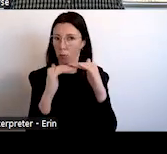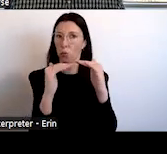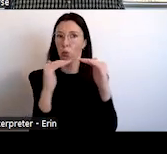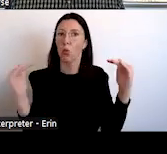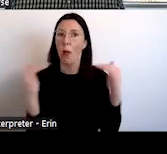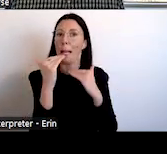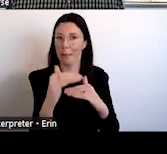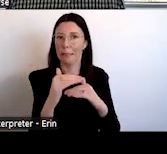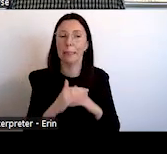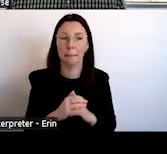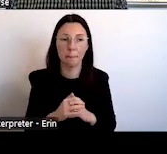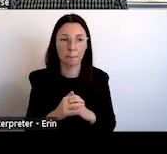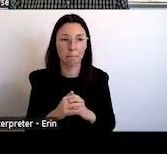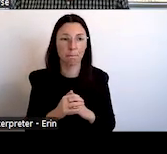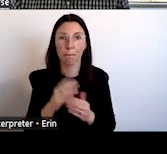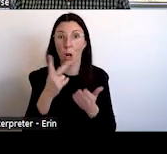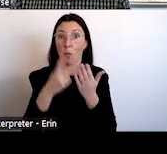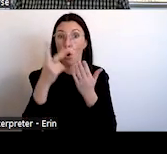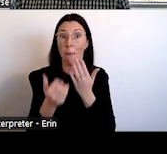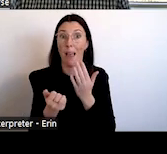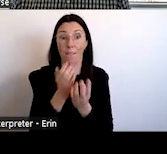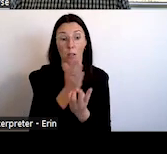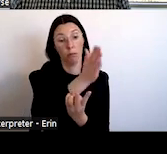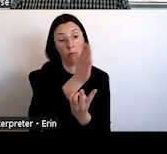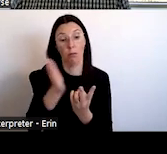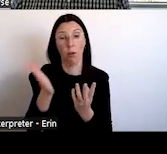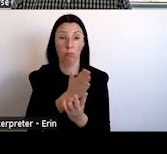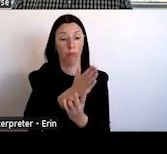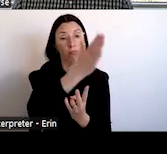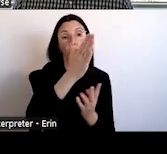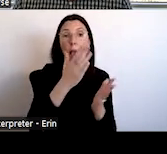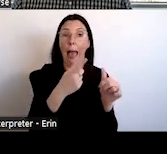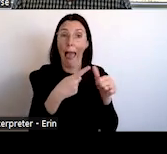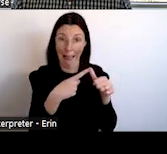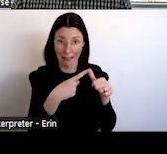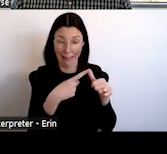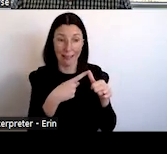The program is in two streams. Stream A, for organisations with an operating budget